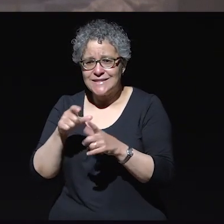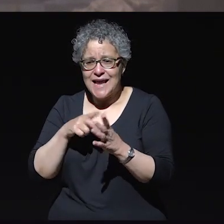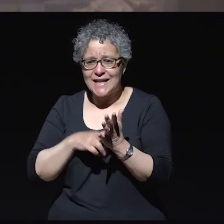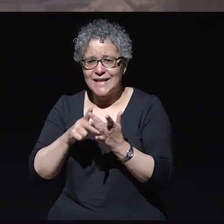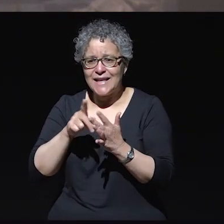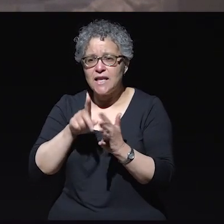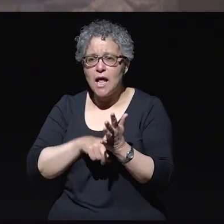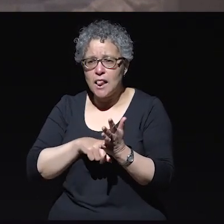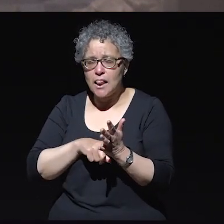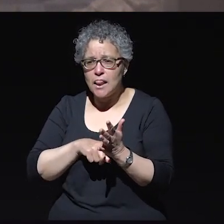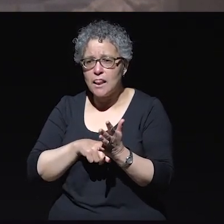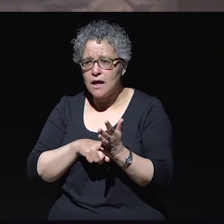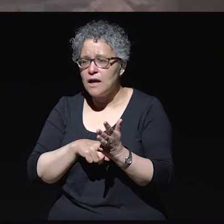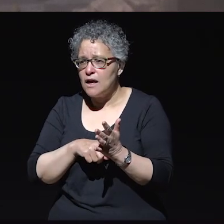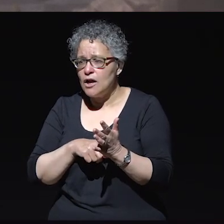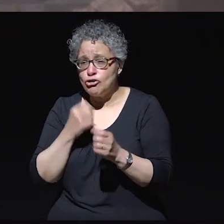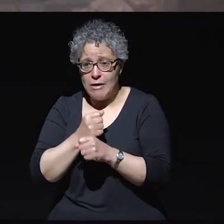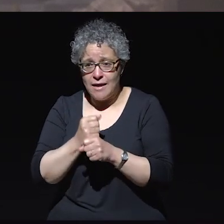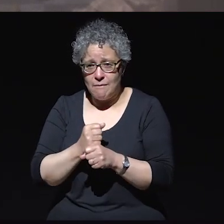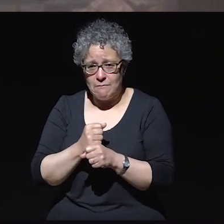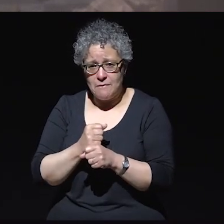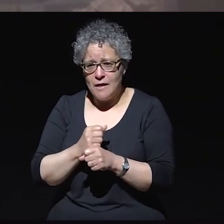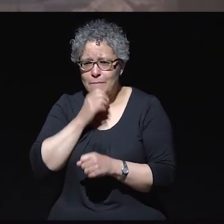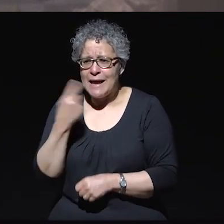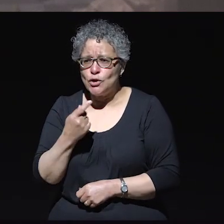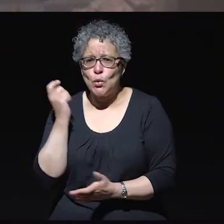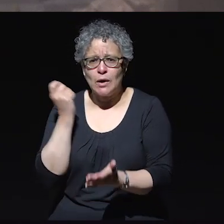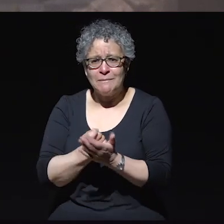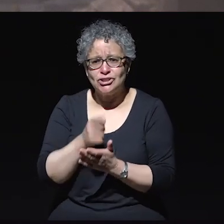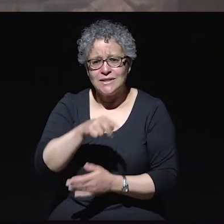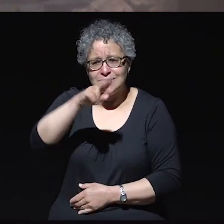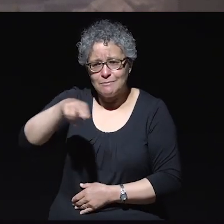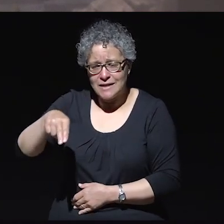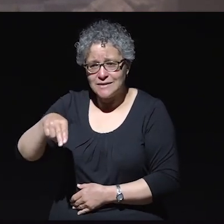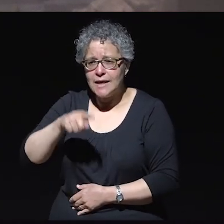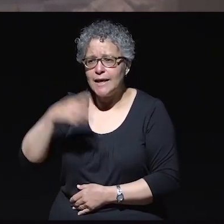we'll come back to Pall Mall in a moment because that's where Gainsborough lived, he was the Royal Apothecary